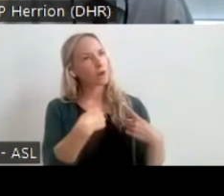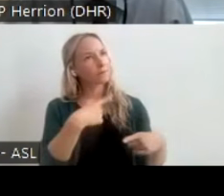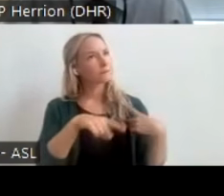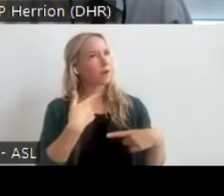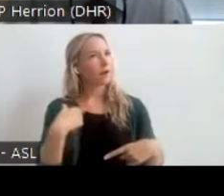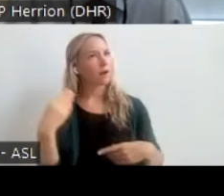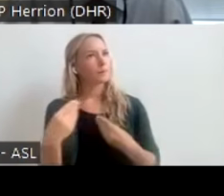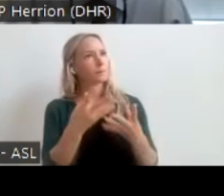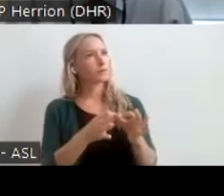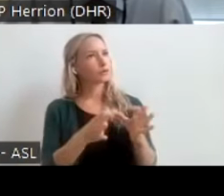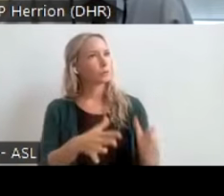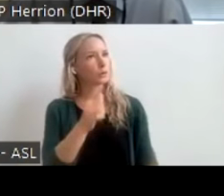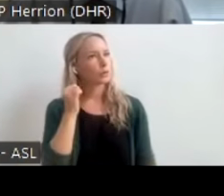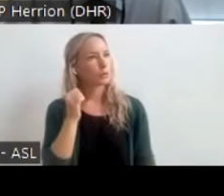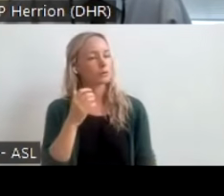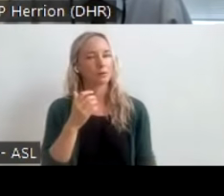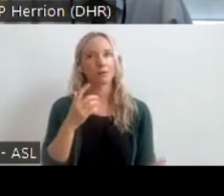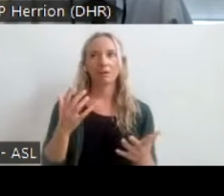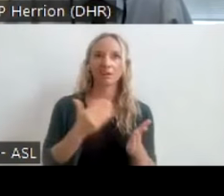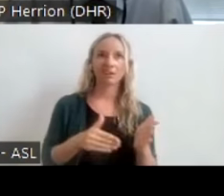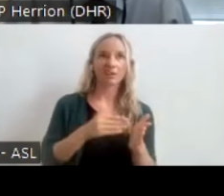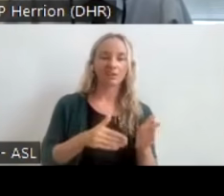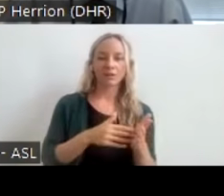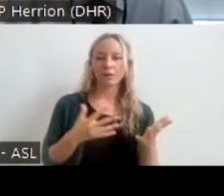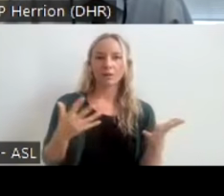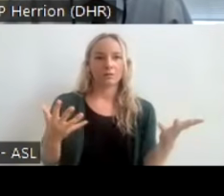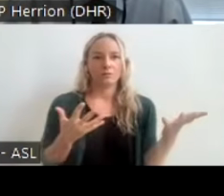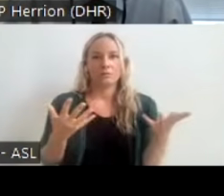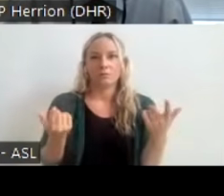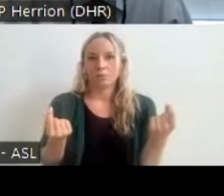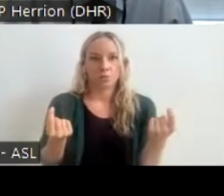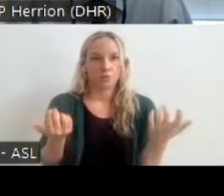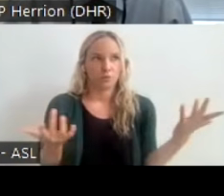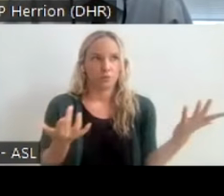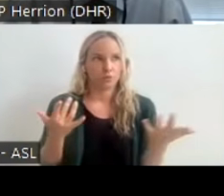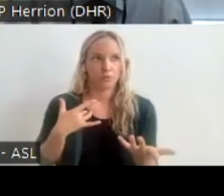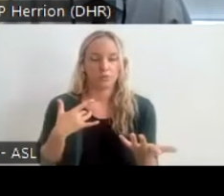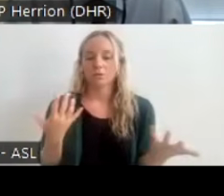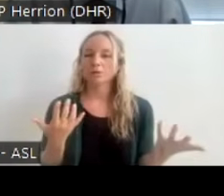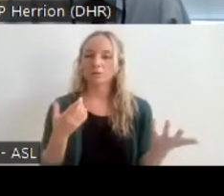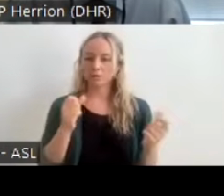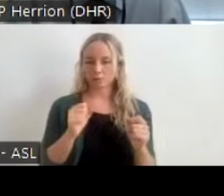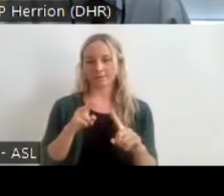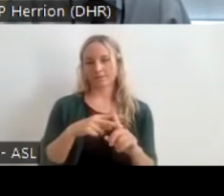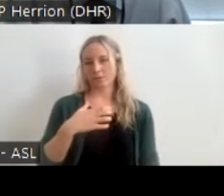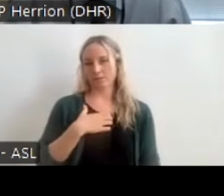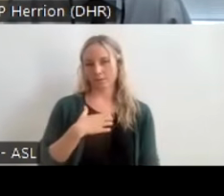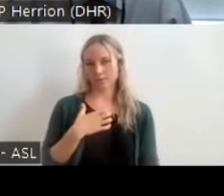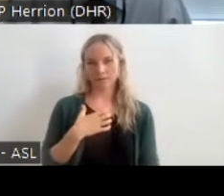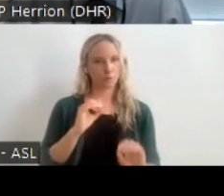cases, There's no filing fee, You don't have to have a lawyer, We have regional offices located around the state,